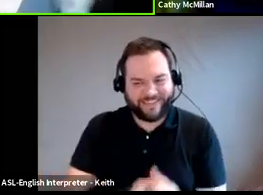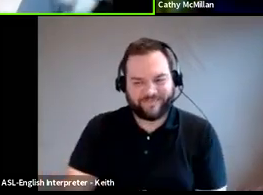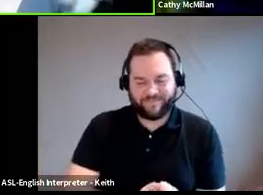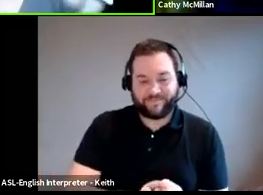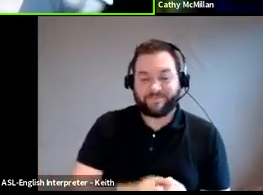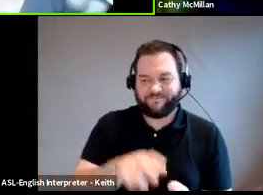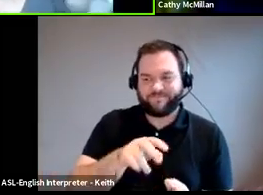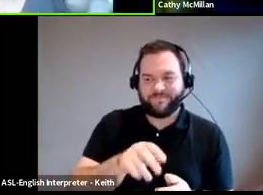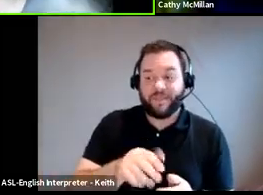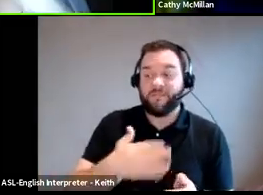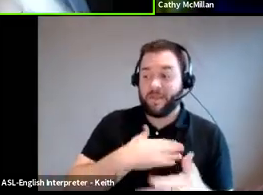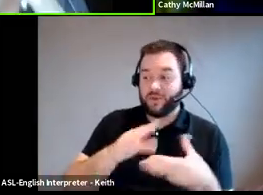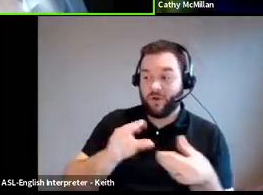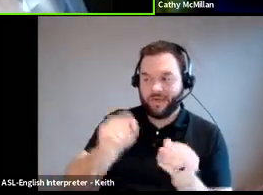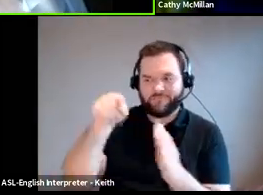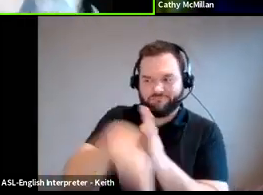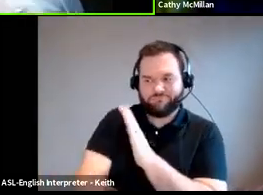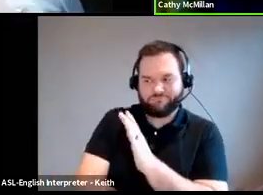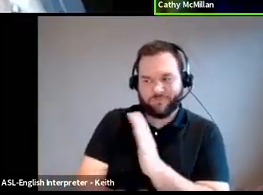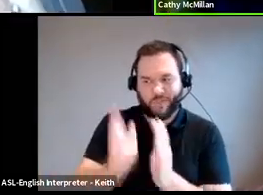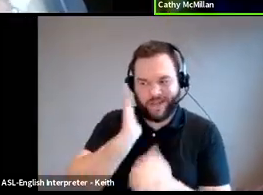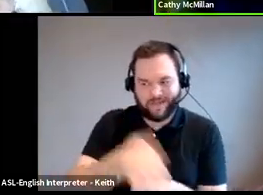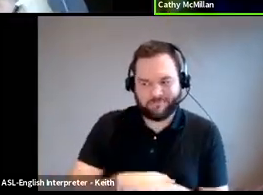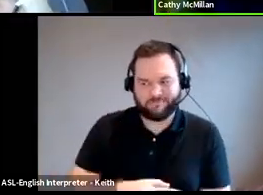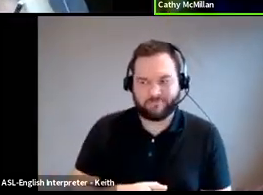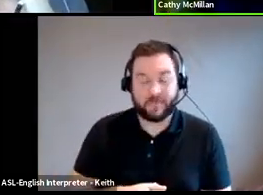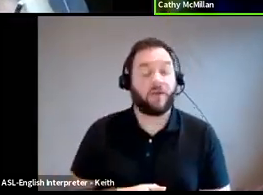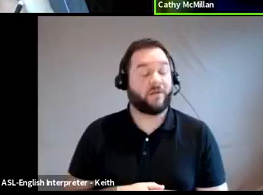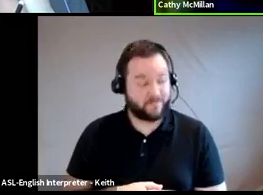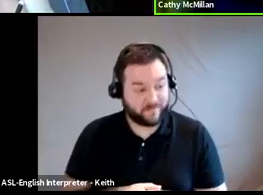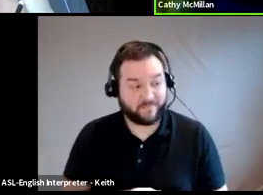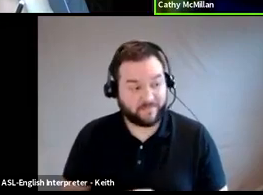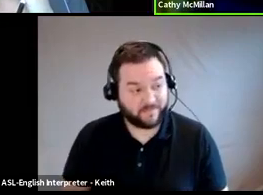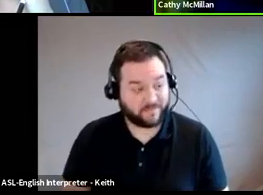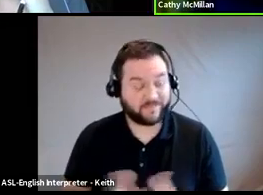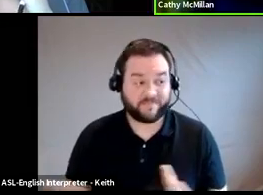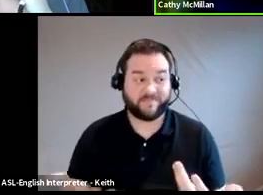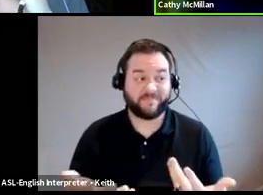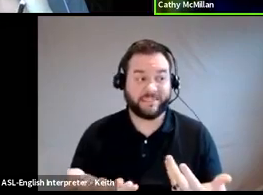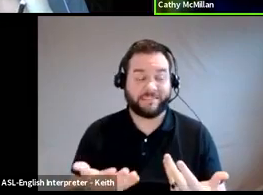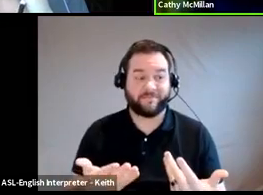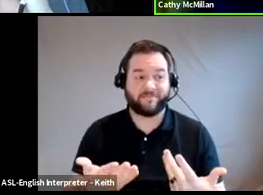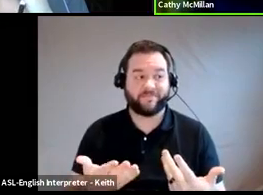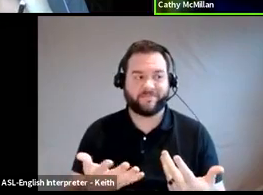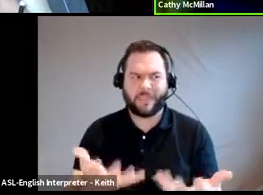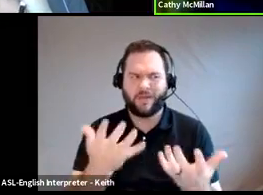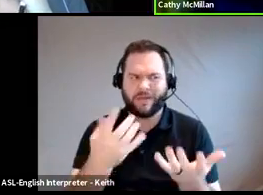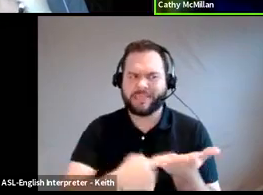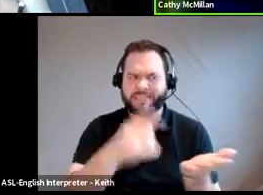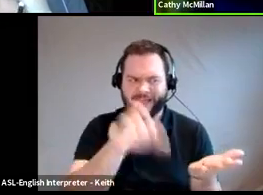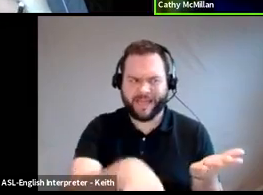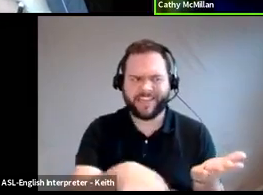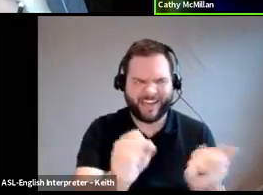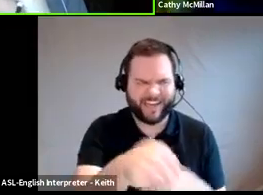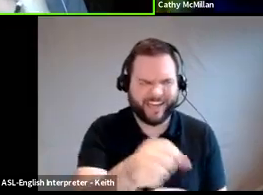assessment get into that when I get into. my story. Yeah, well that's. 's bringing up something I wanted